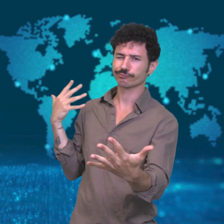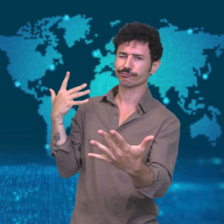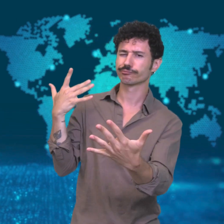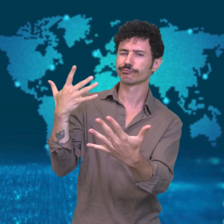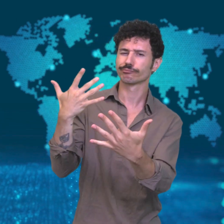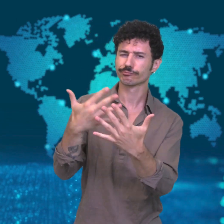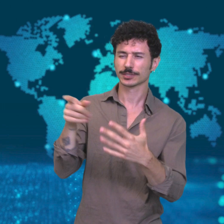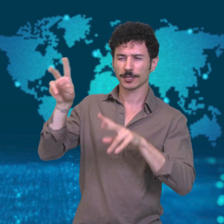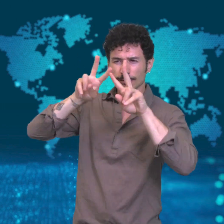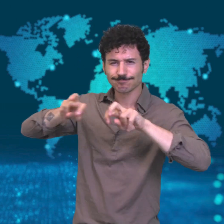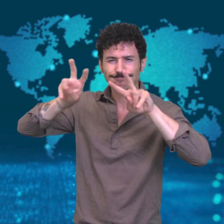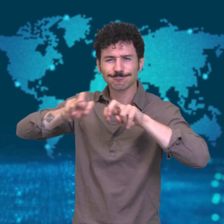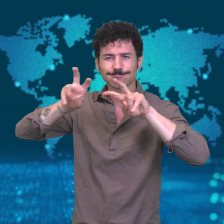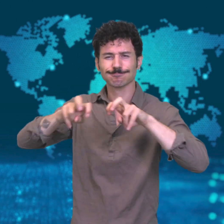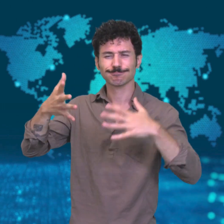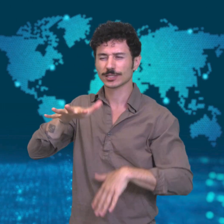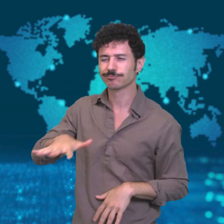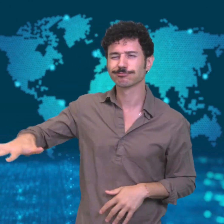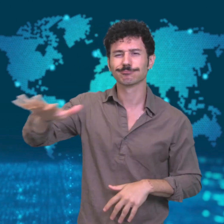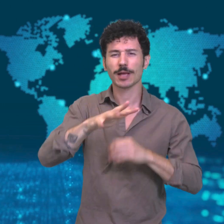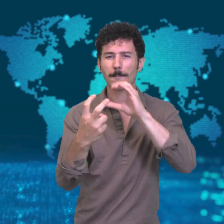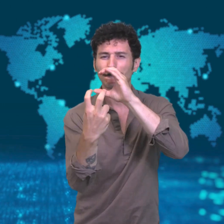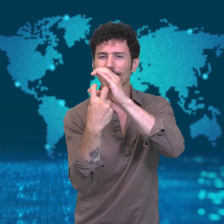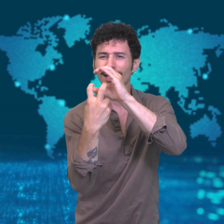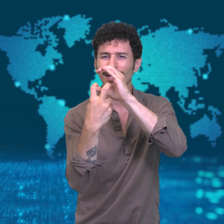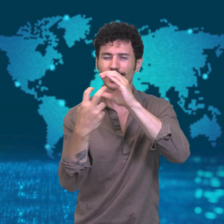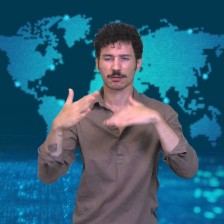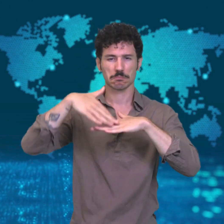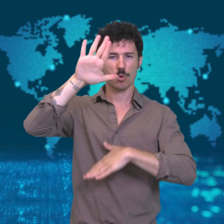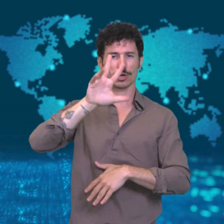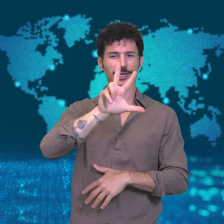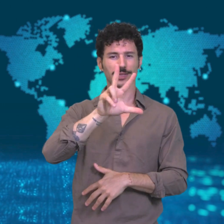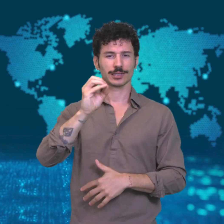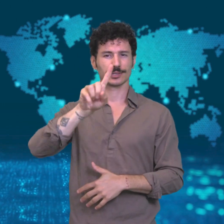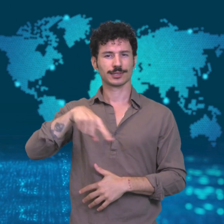The G4 virus was discovered during a multi-year